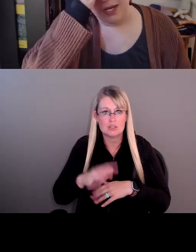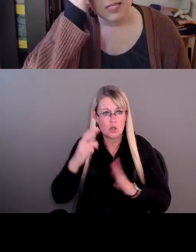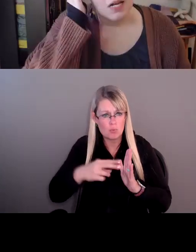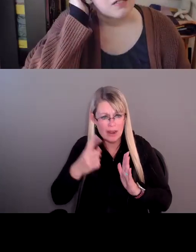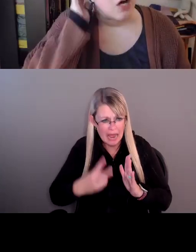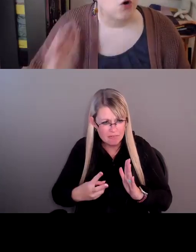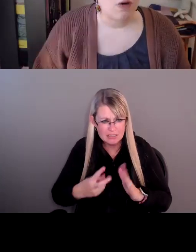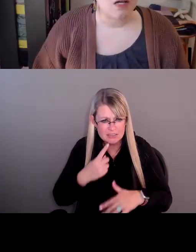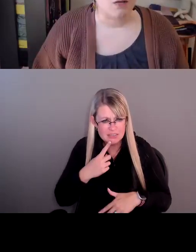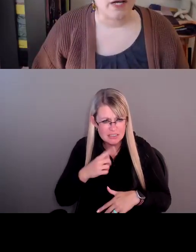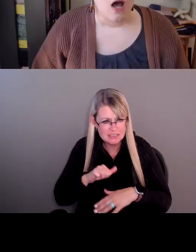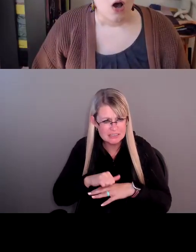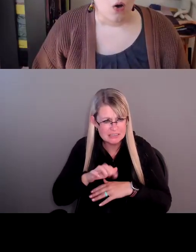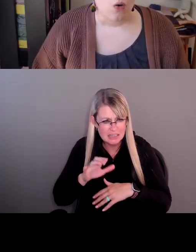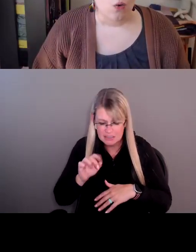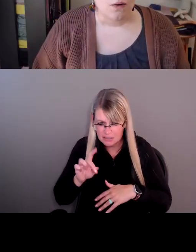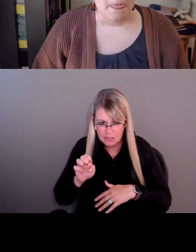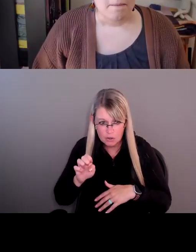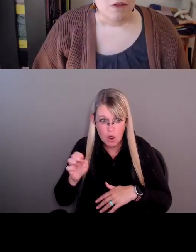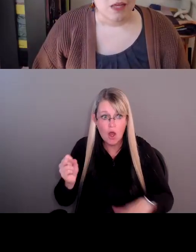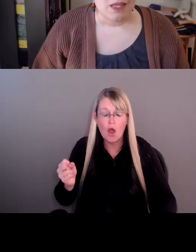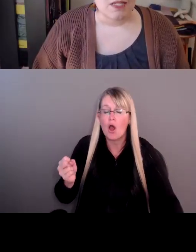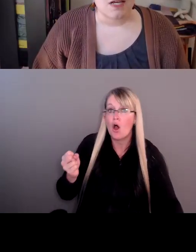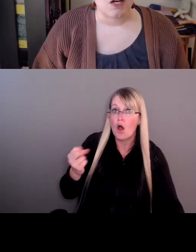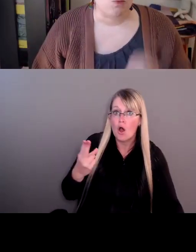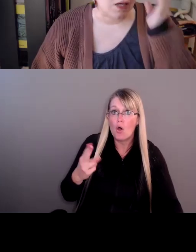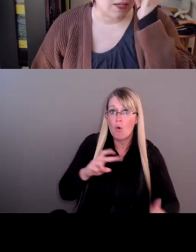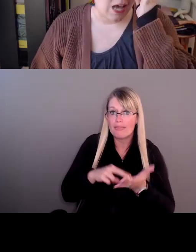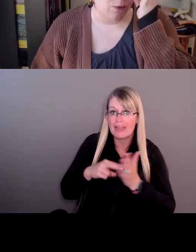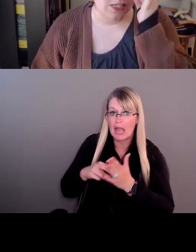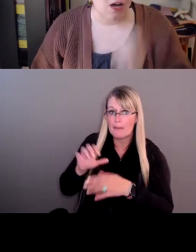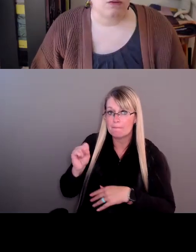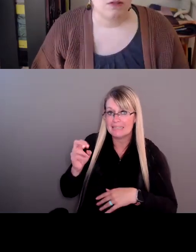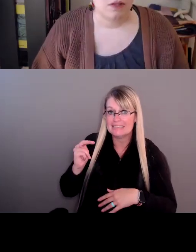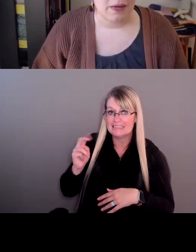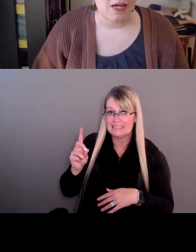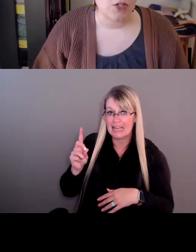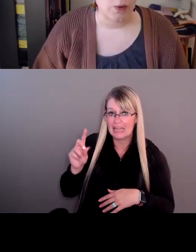like send the code button. I'm like oh, they mean this one that's halfway down the page.